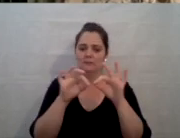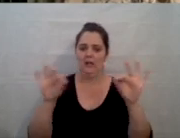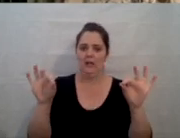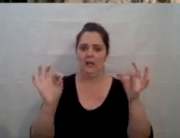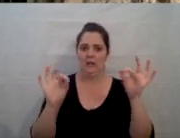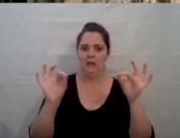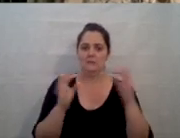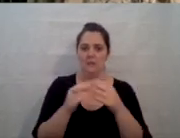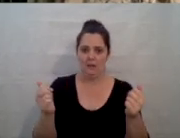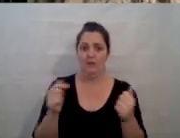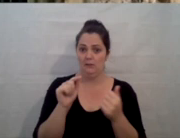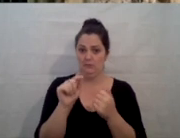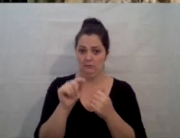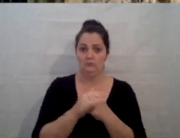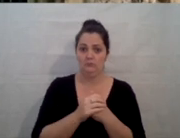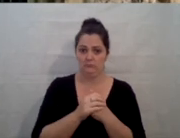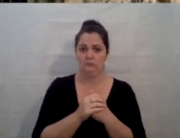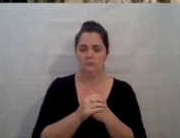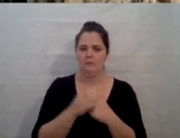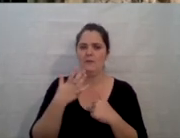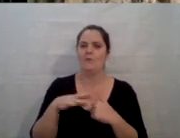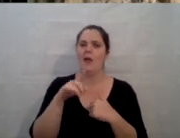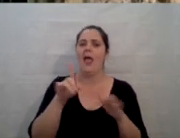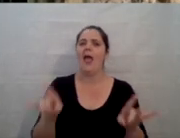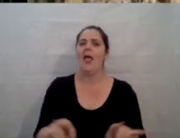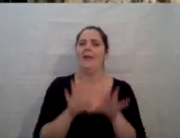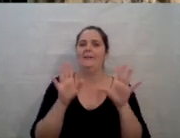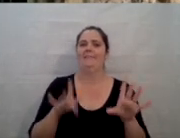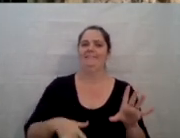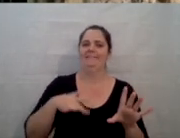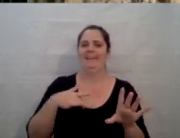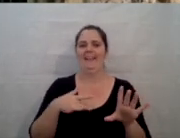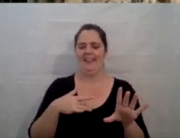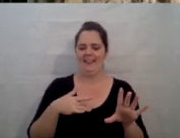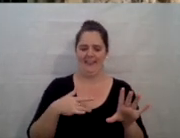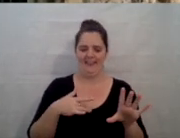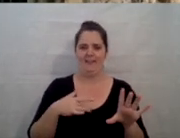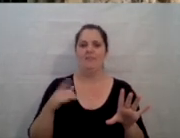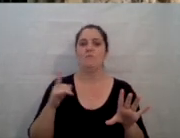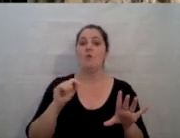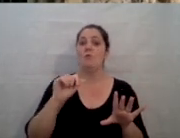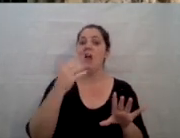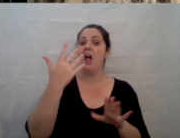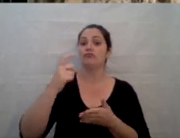and what you want to get used to is holding that sighting stick in your non-dominant hand while you hold your tool for drawing in